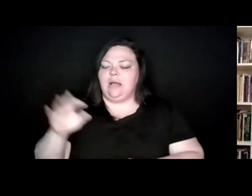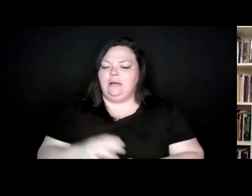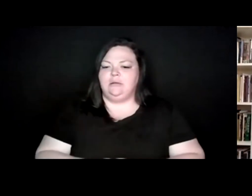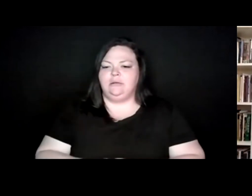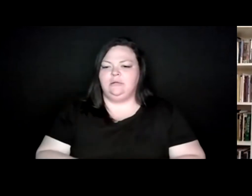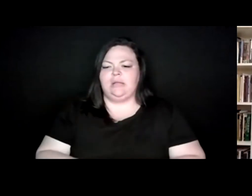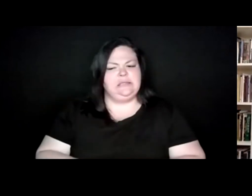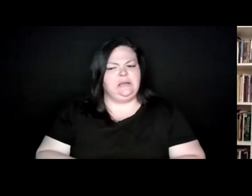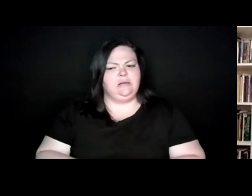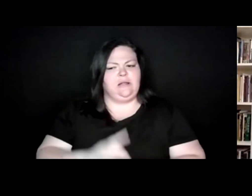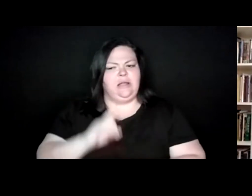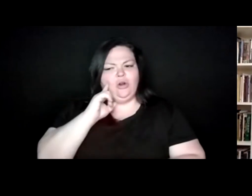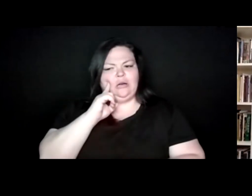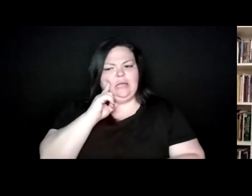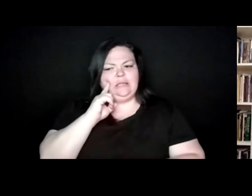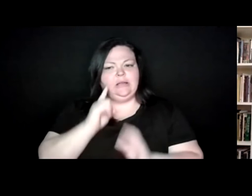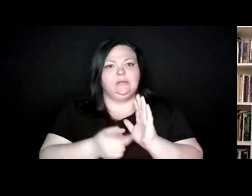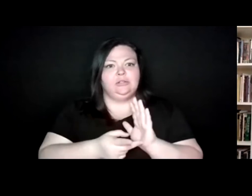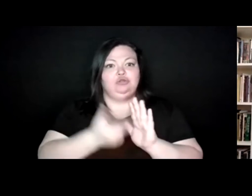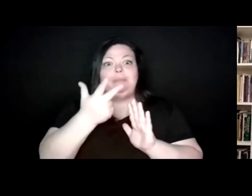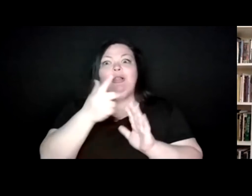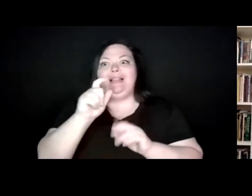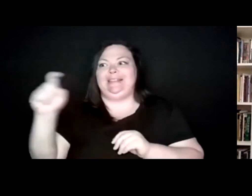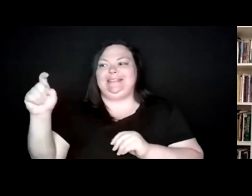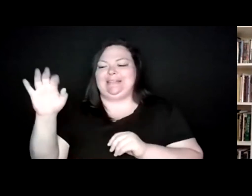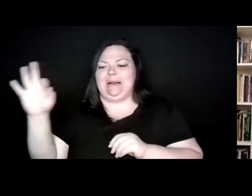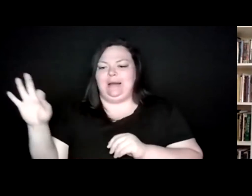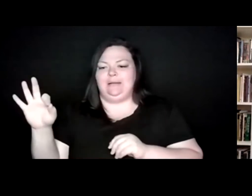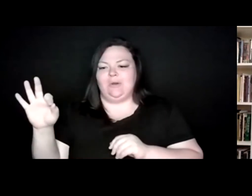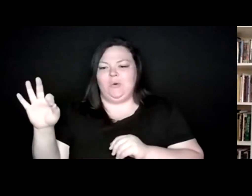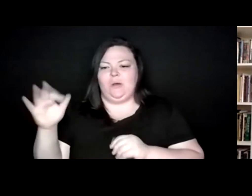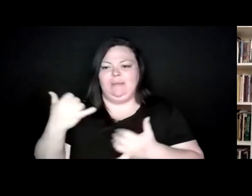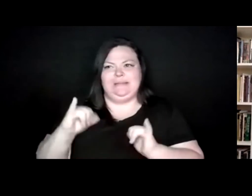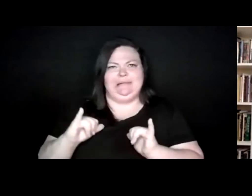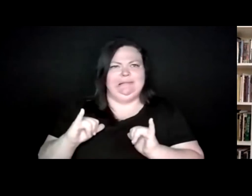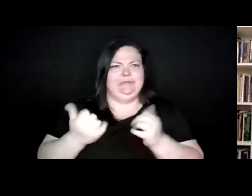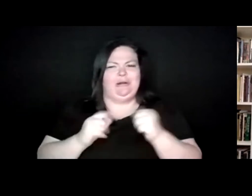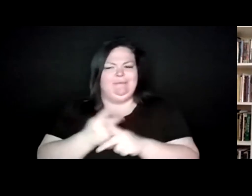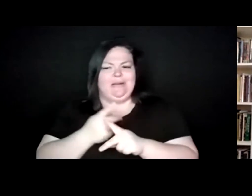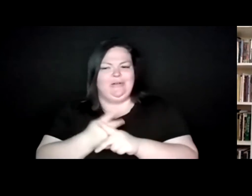they heard it as triple-x 99 so I'm I'm still working out which which is the way to read it you